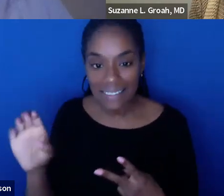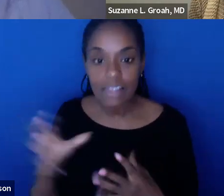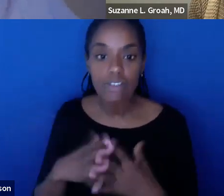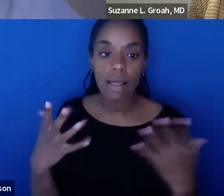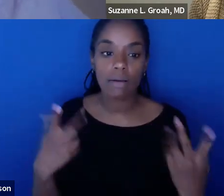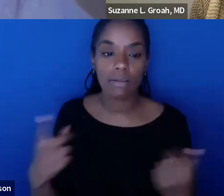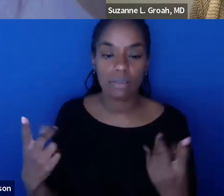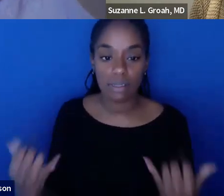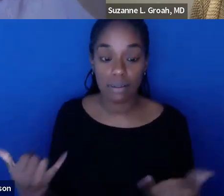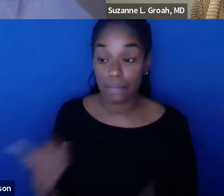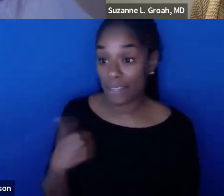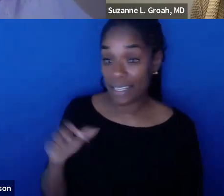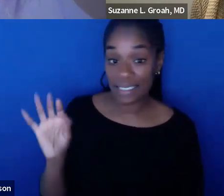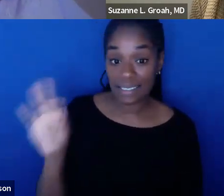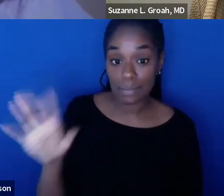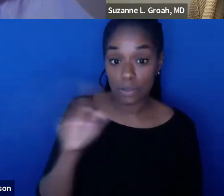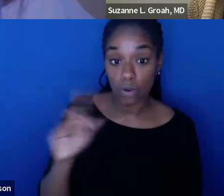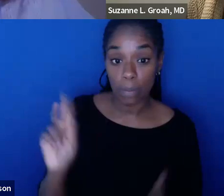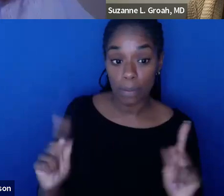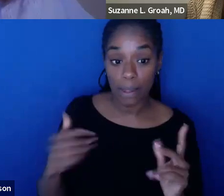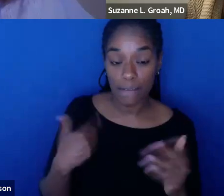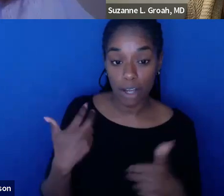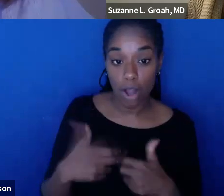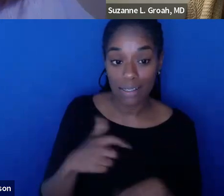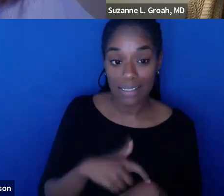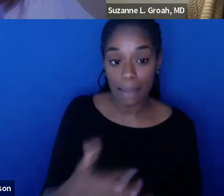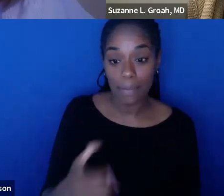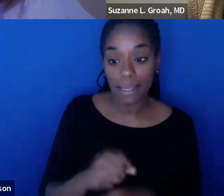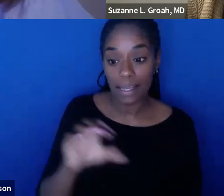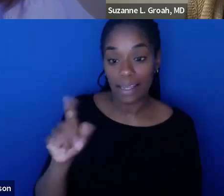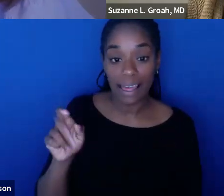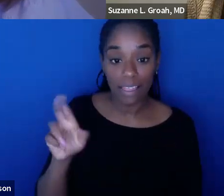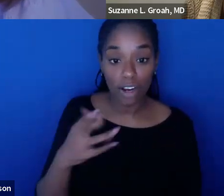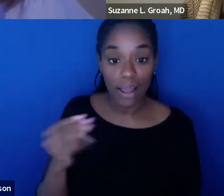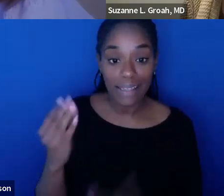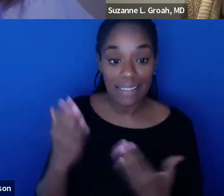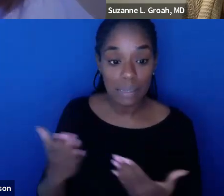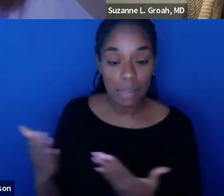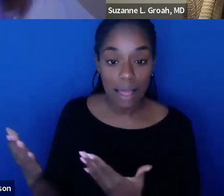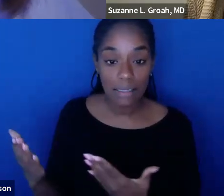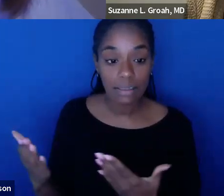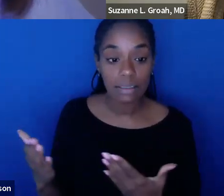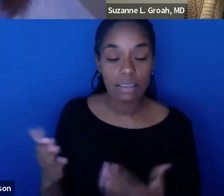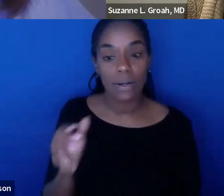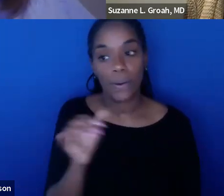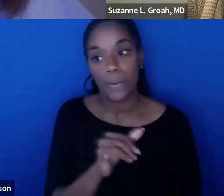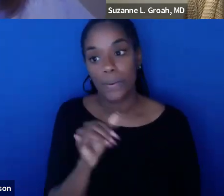Any tips you have for people who are having a hard time getting catheters and supplies? Any words for the insurance companies?